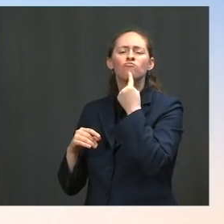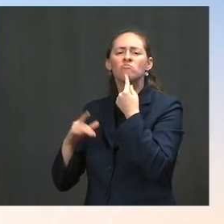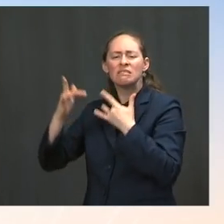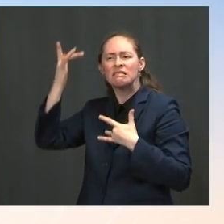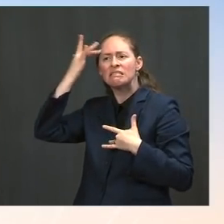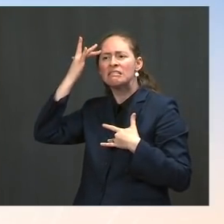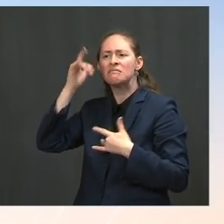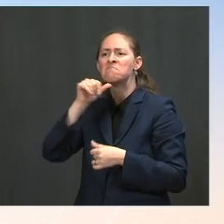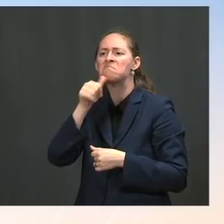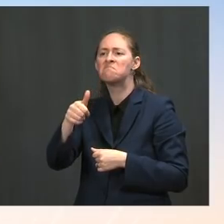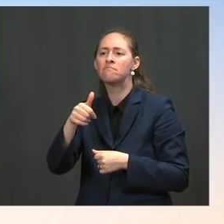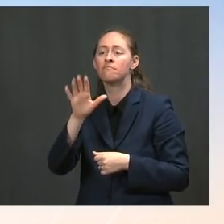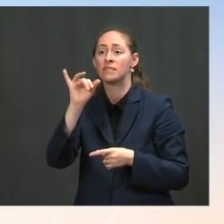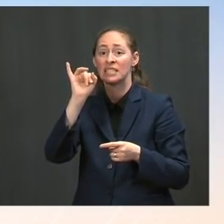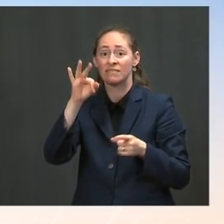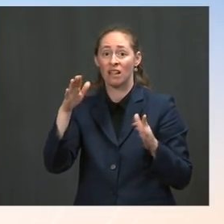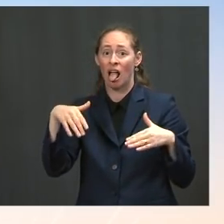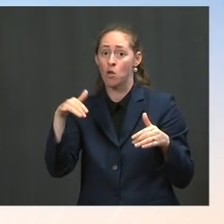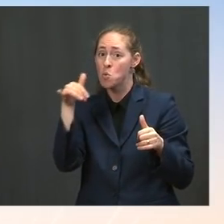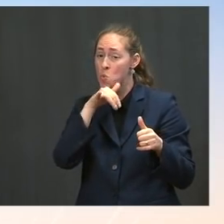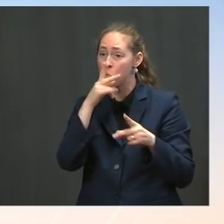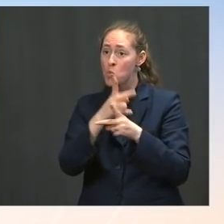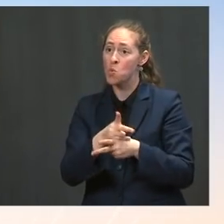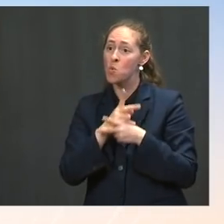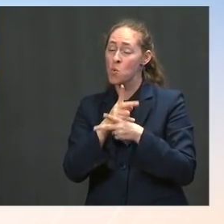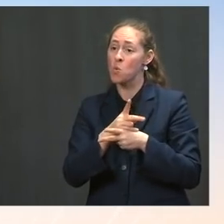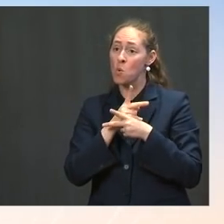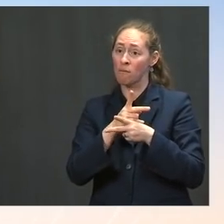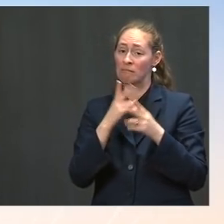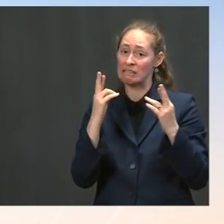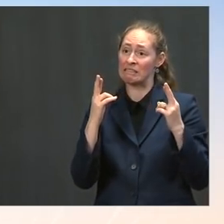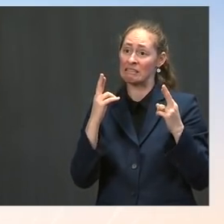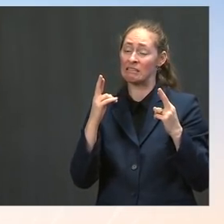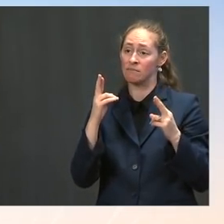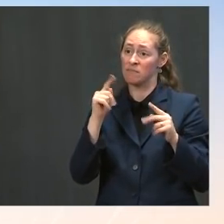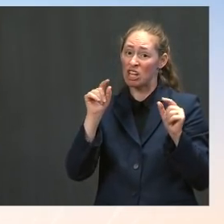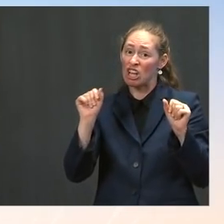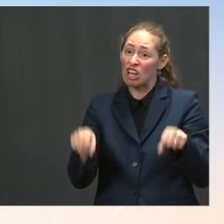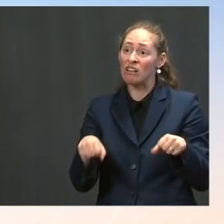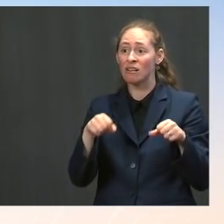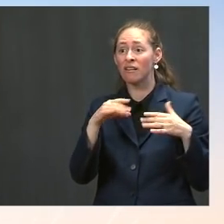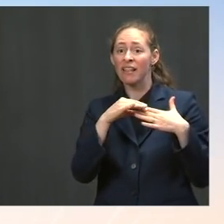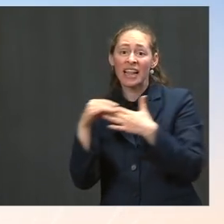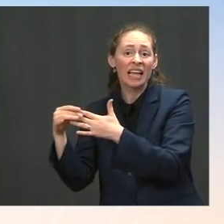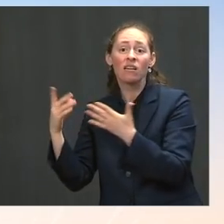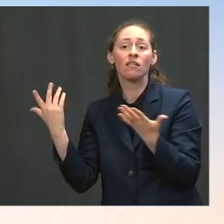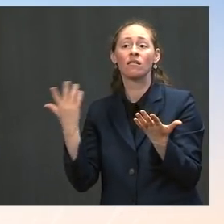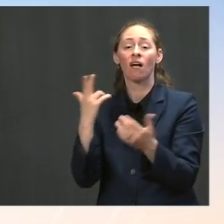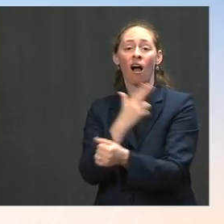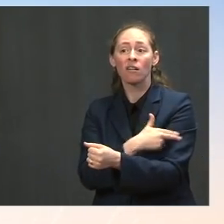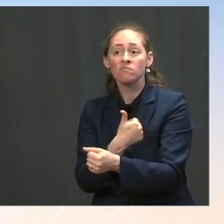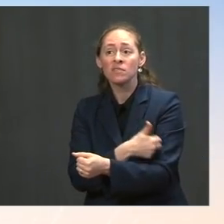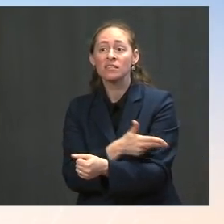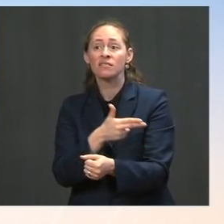we hope not -- but among the per- -- the people who go to the hospital and get very sick from the virus. The data is very clear.